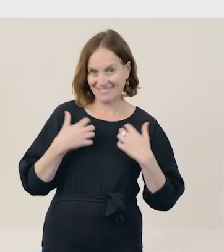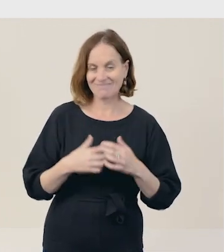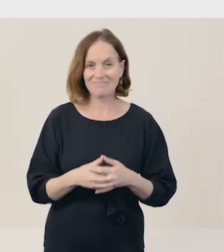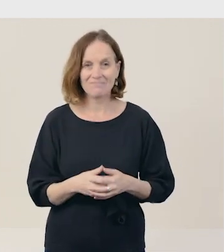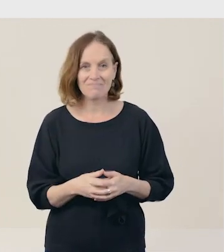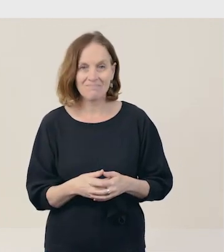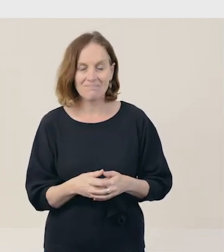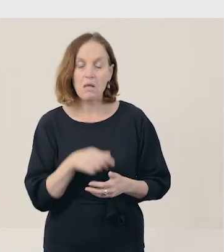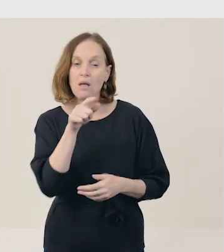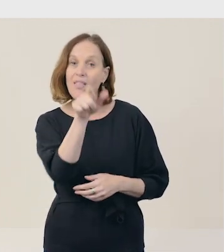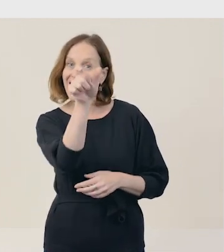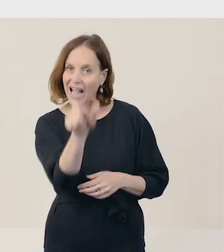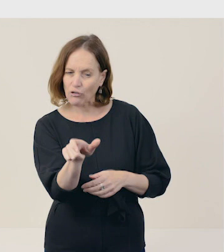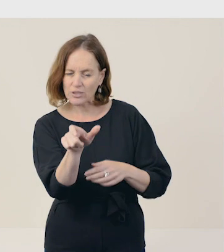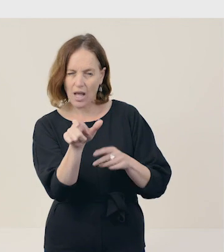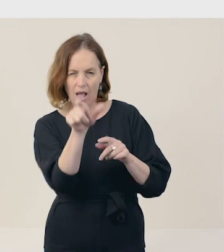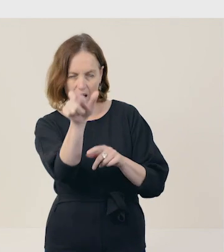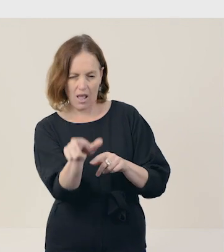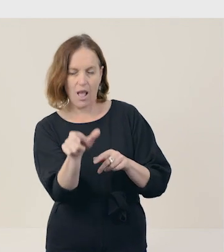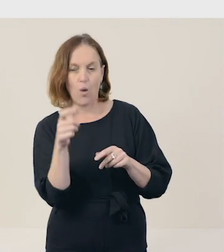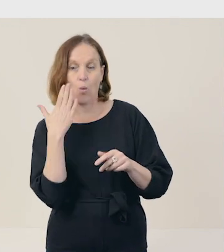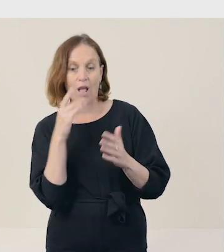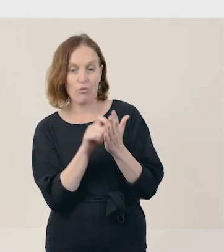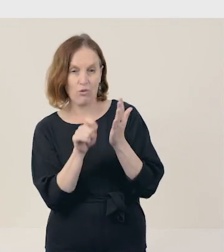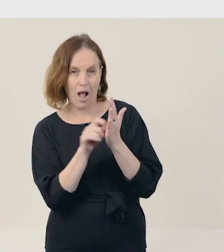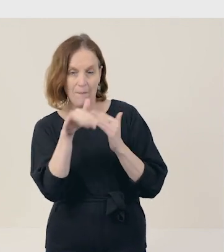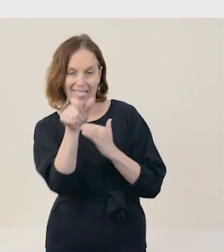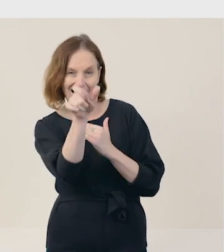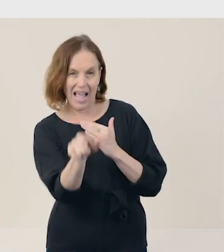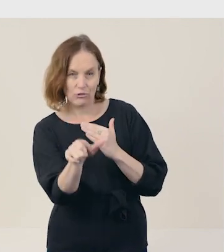The creation and development of a character, by an author over the course of a novel,